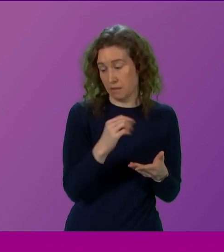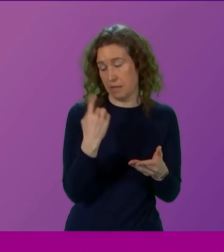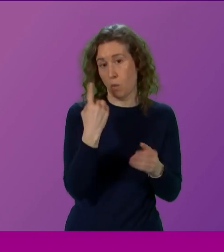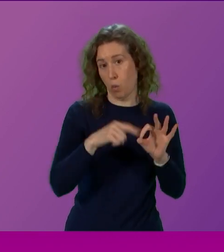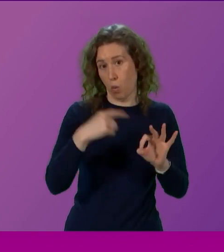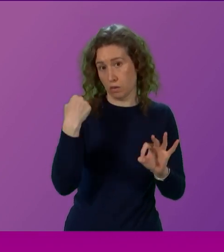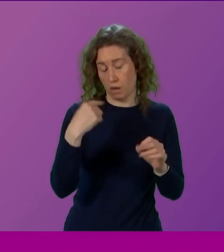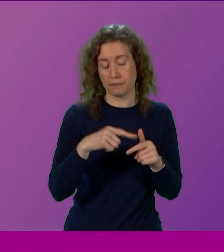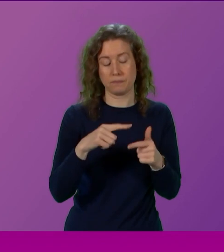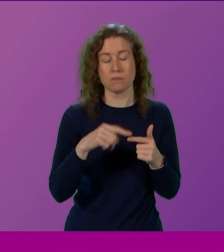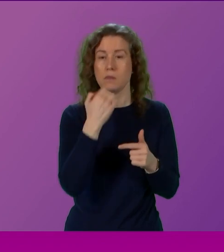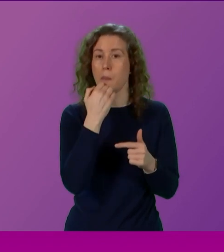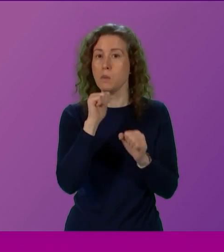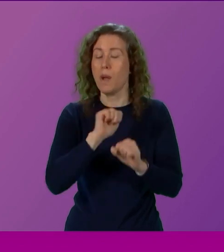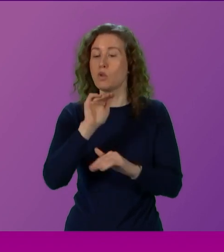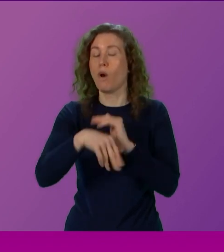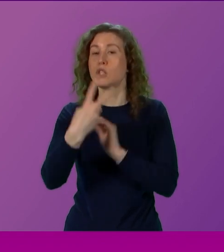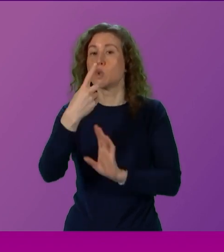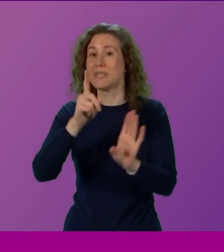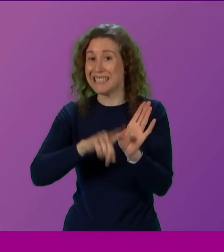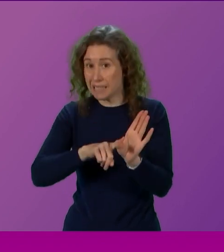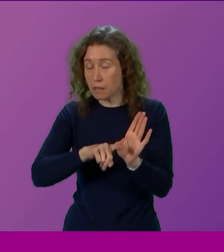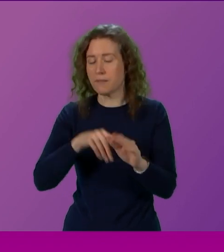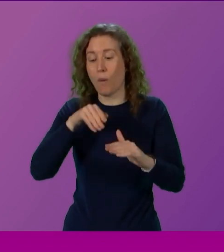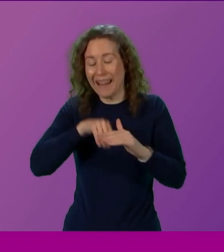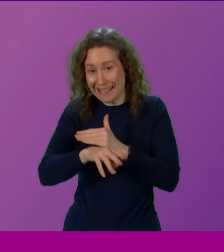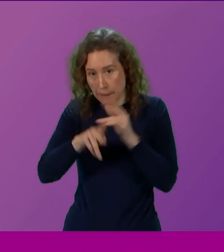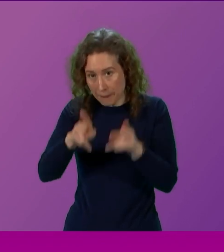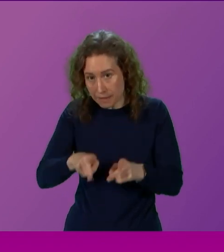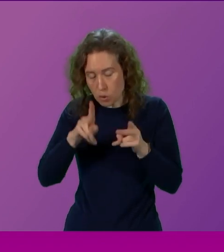the numbers of patients waiting for more than two years for in-patient and day cases was down